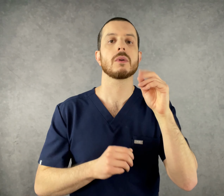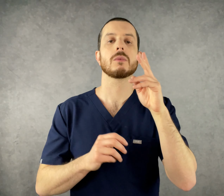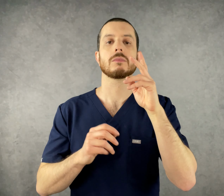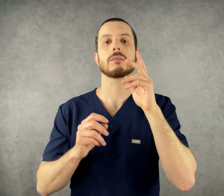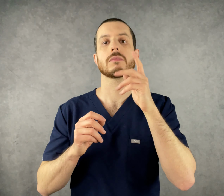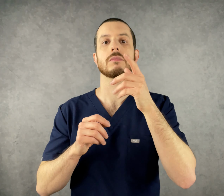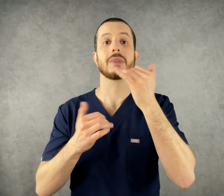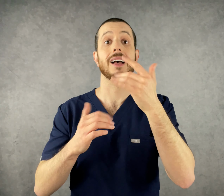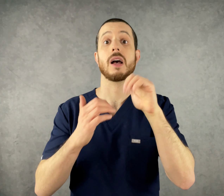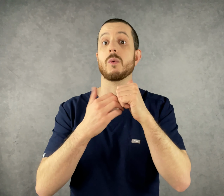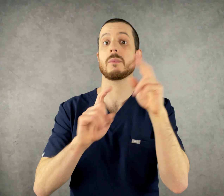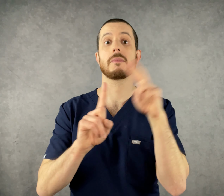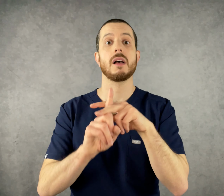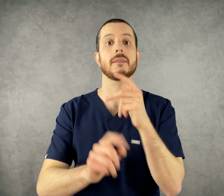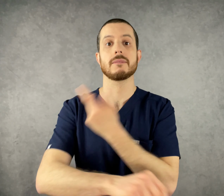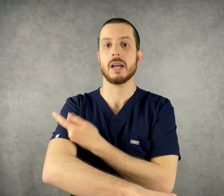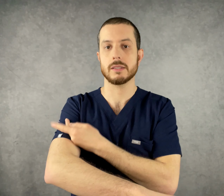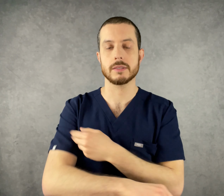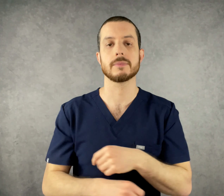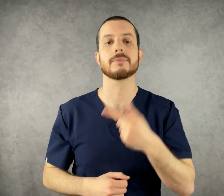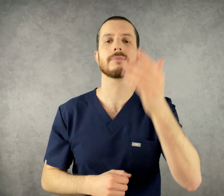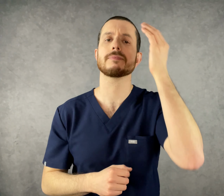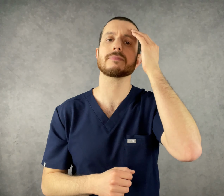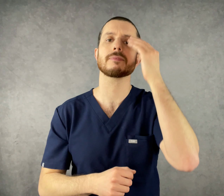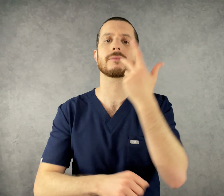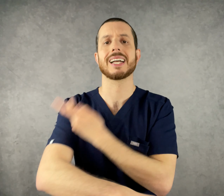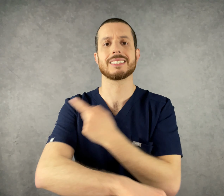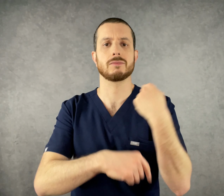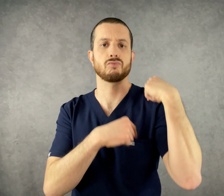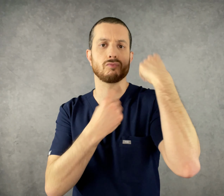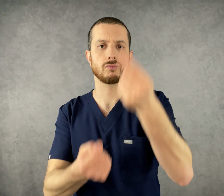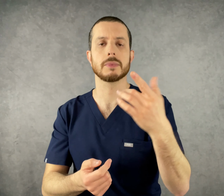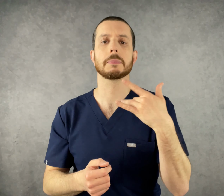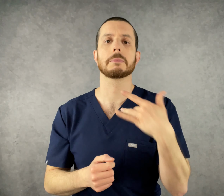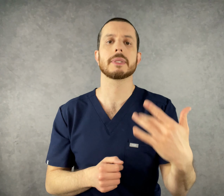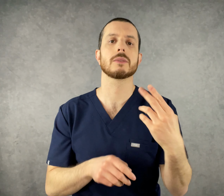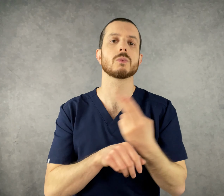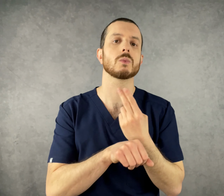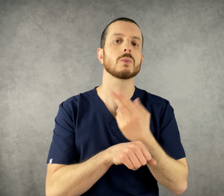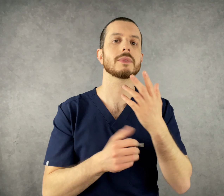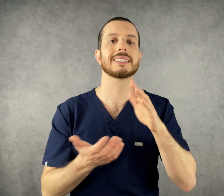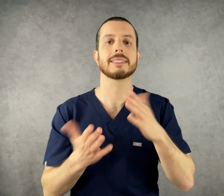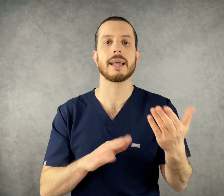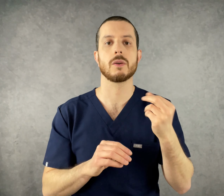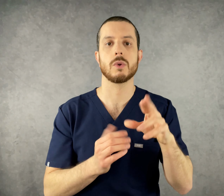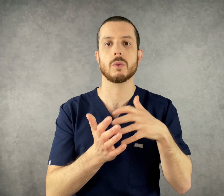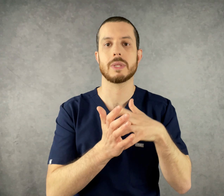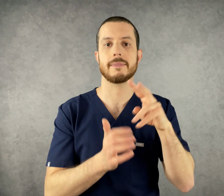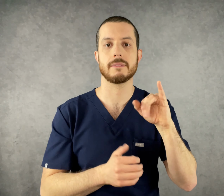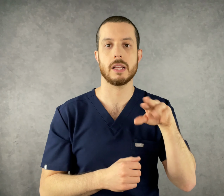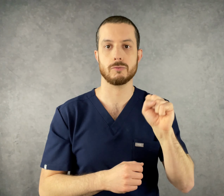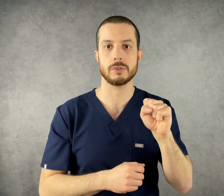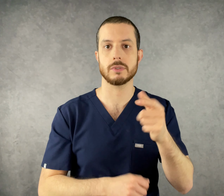So how does this play a role in the vaccine? Traditionally, vaccines contain dead or weakened virus